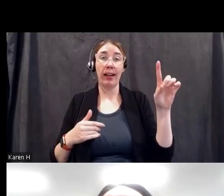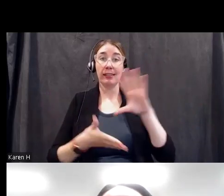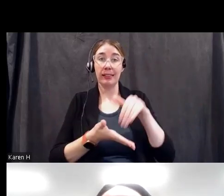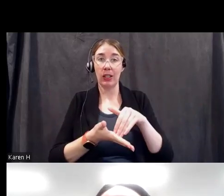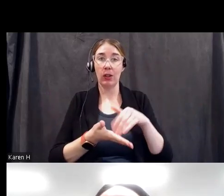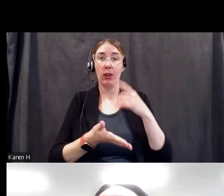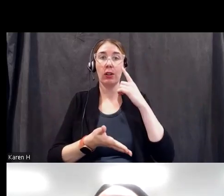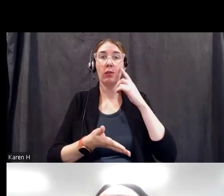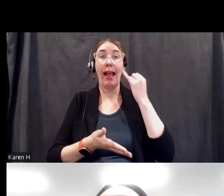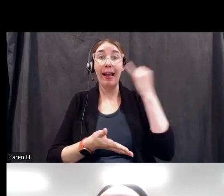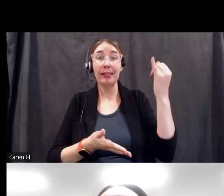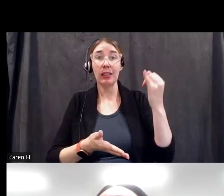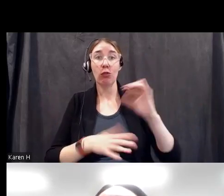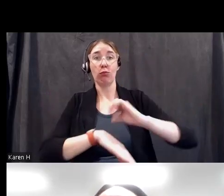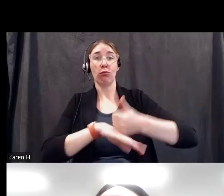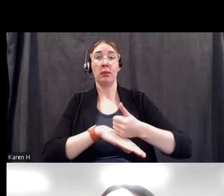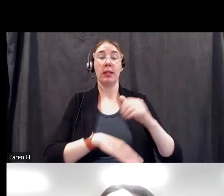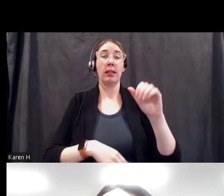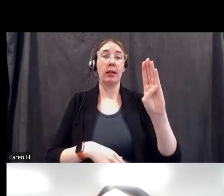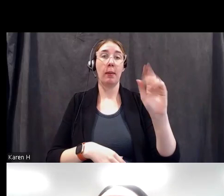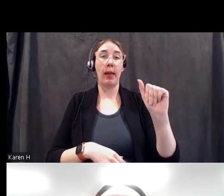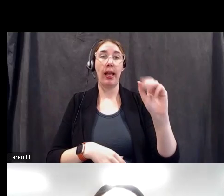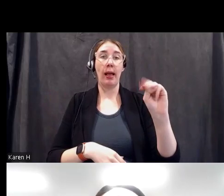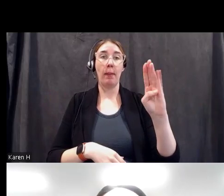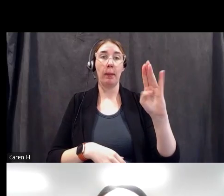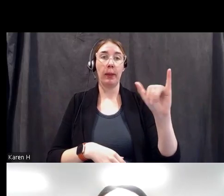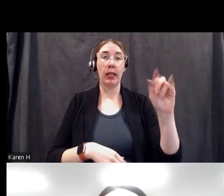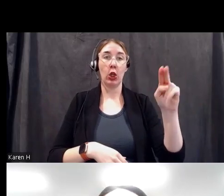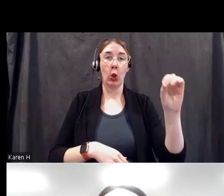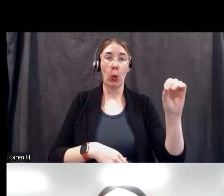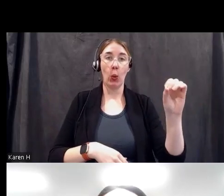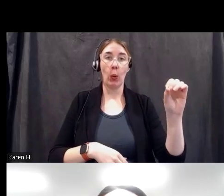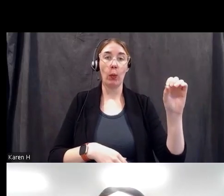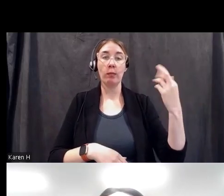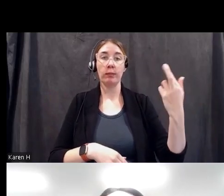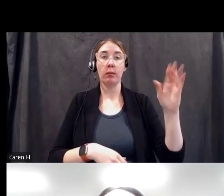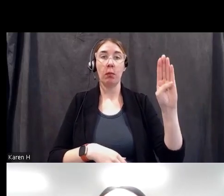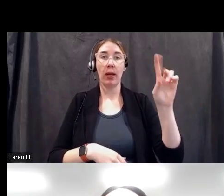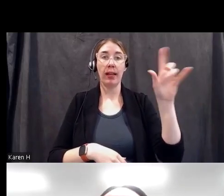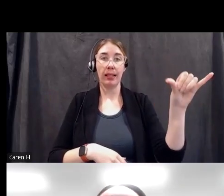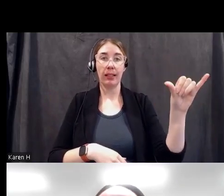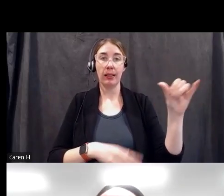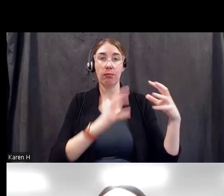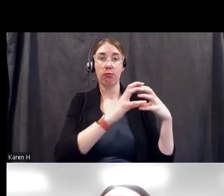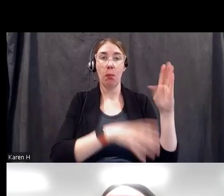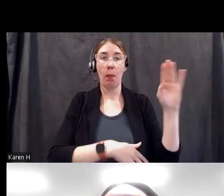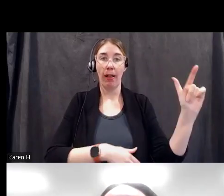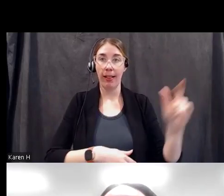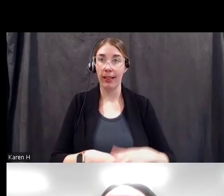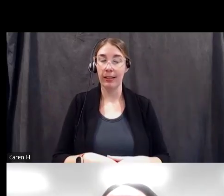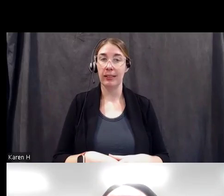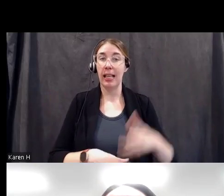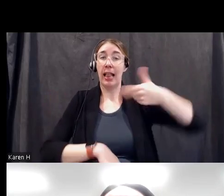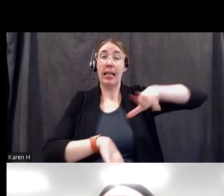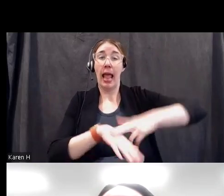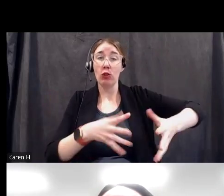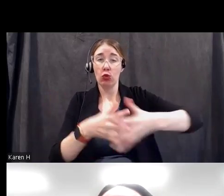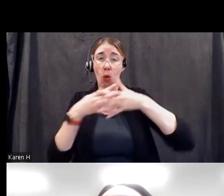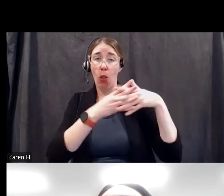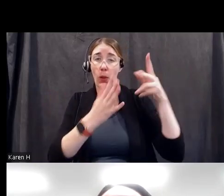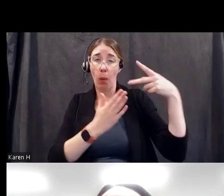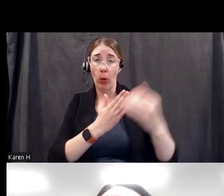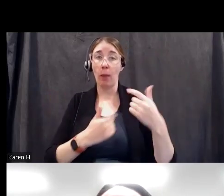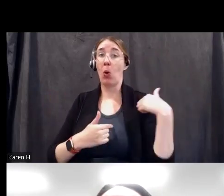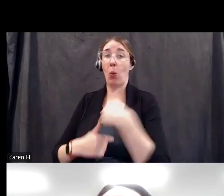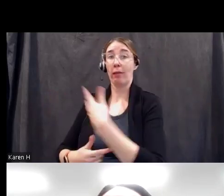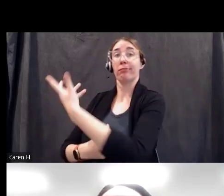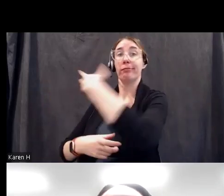is part of -- it's a larger national program, but for us, it involved using did youable Columbus,